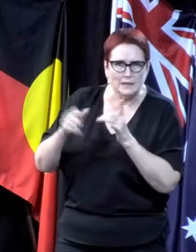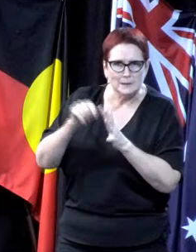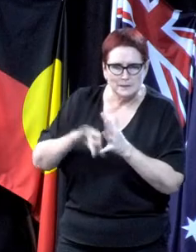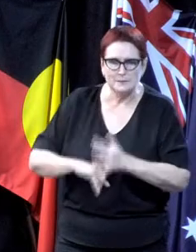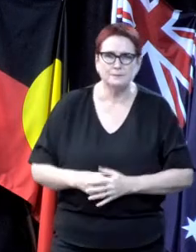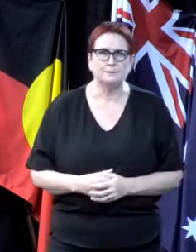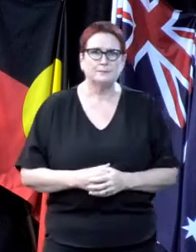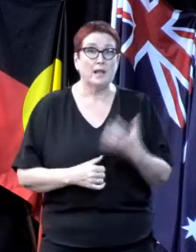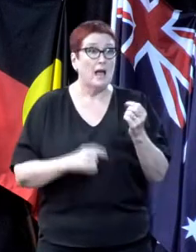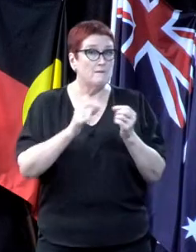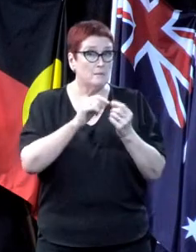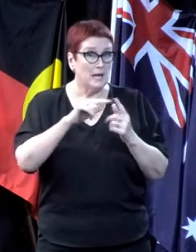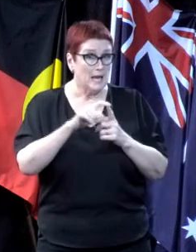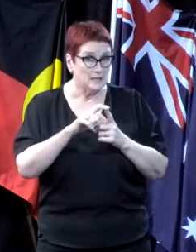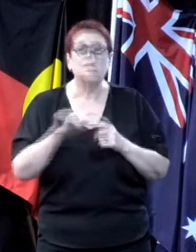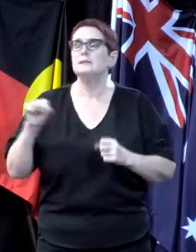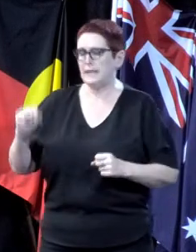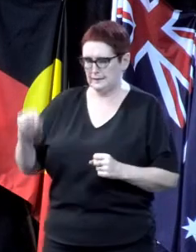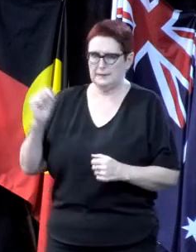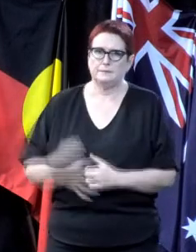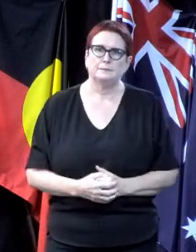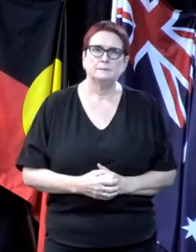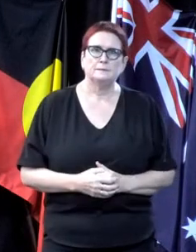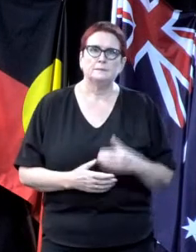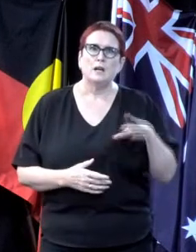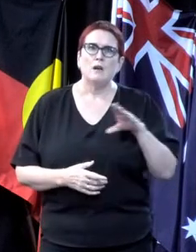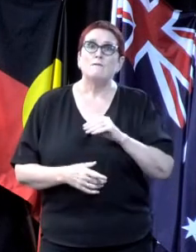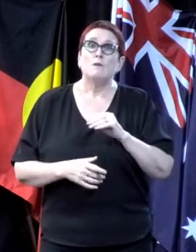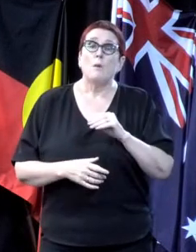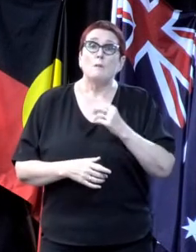That’s correct. DR MELLIFONT: Okay. From South Australian College Adelaide in 1984?